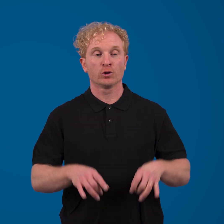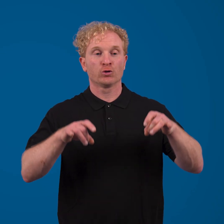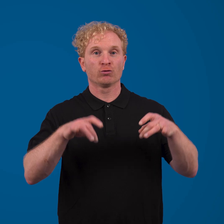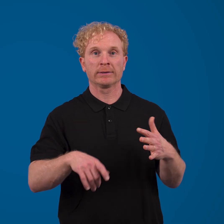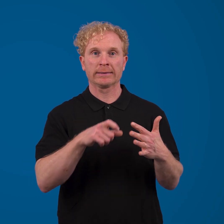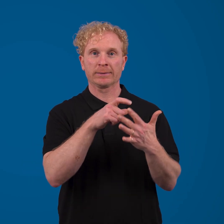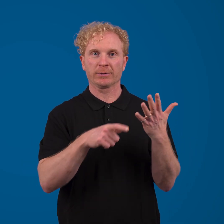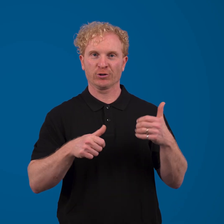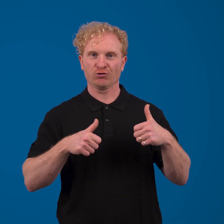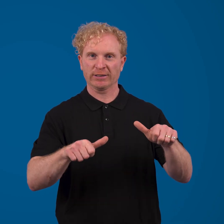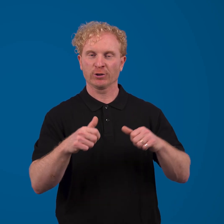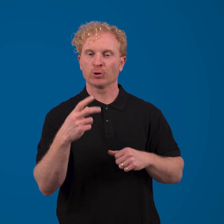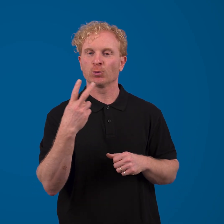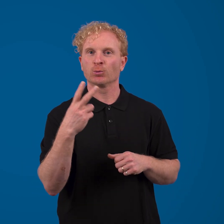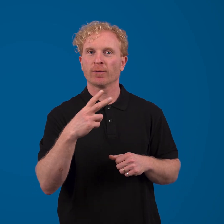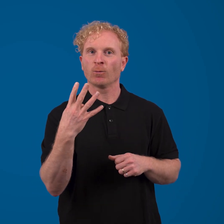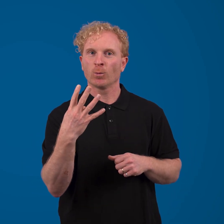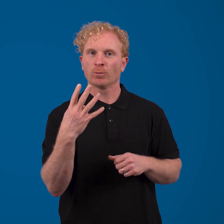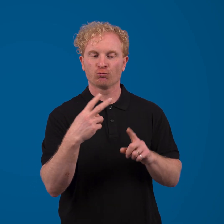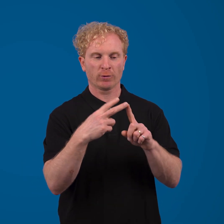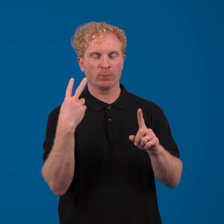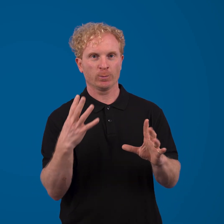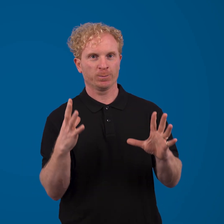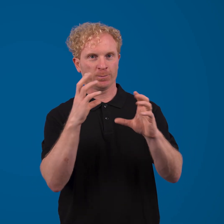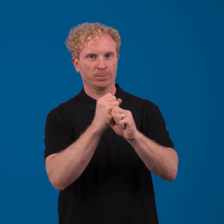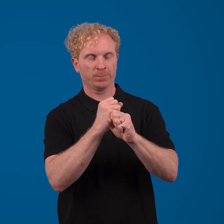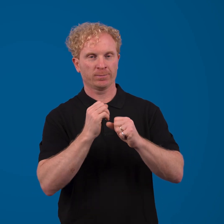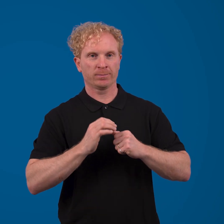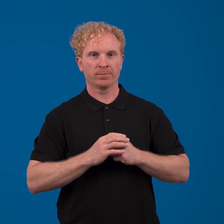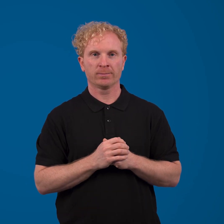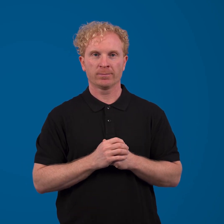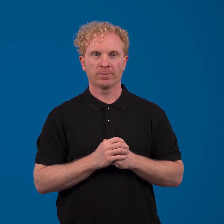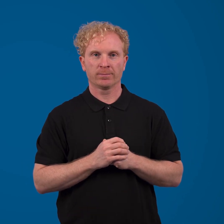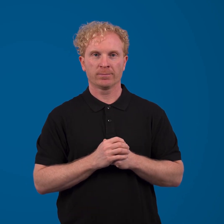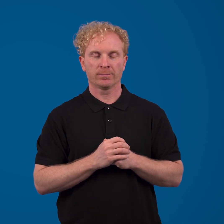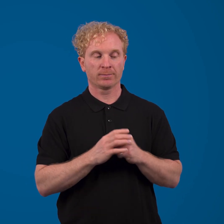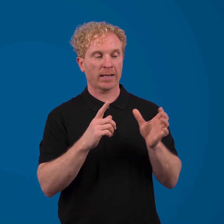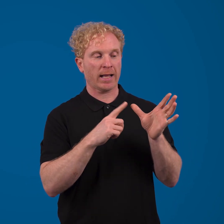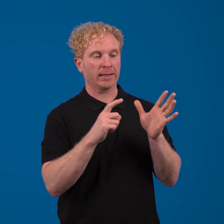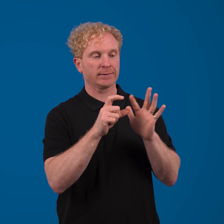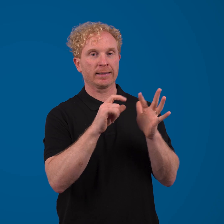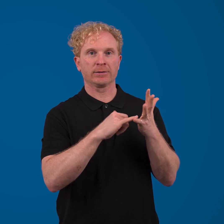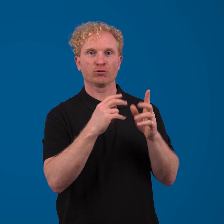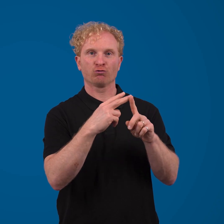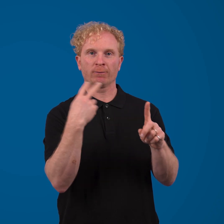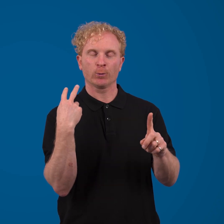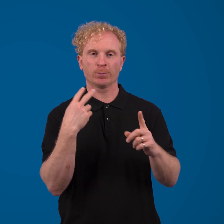Australia’s Disability Strategy 2024 Review Summary ADS Review